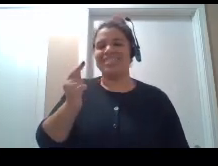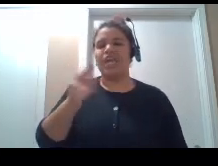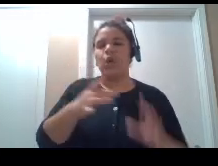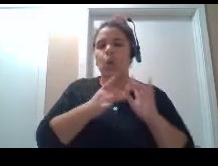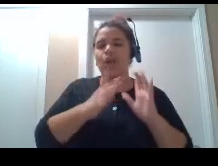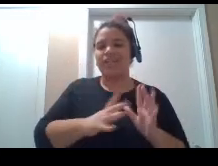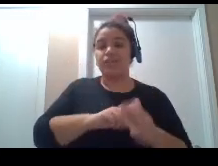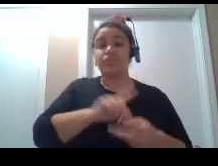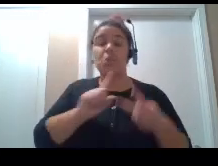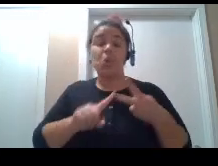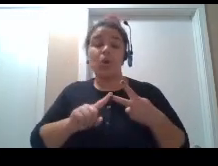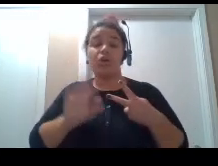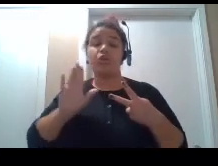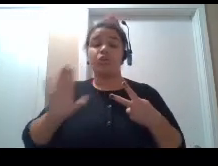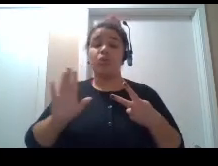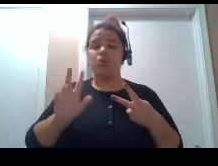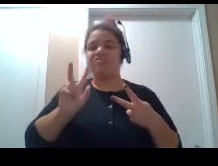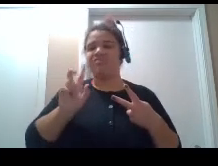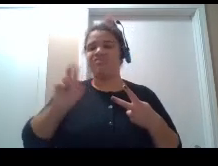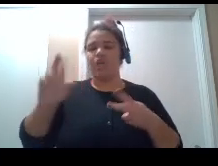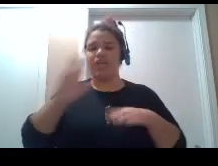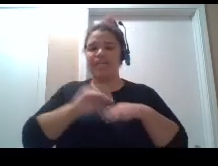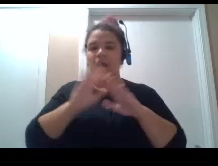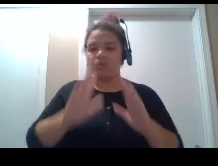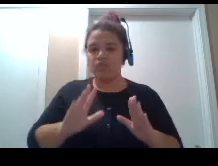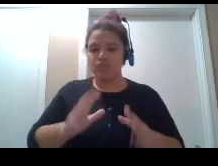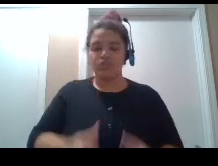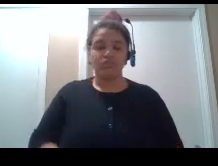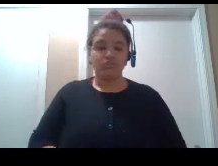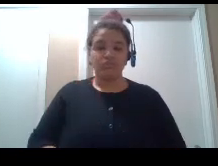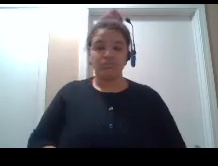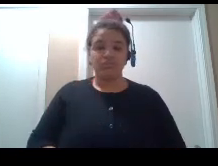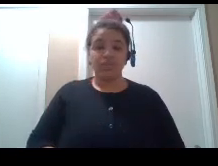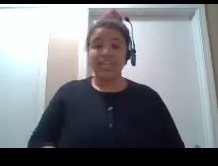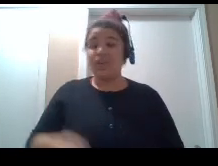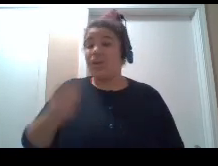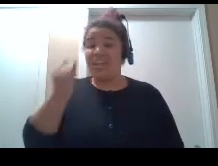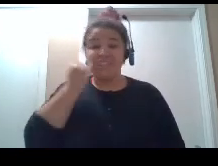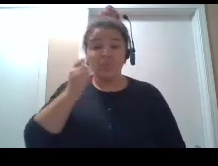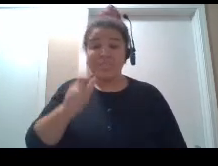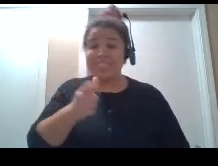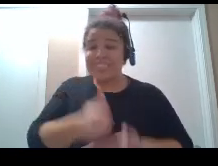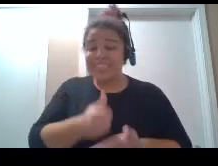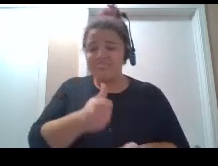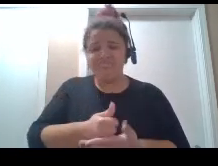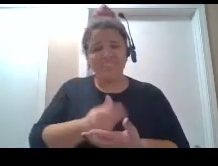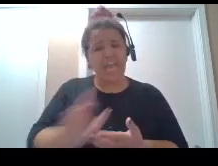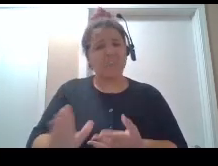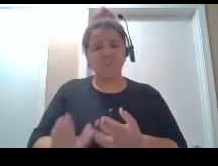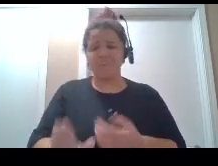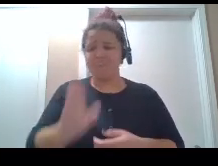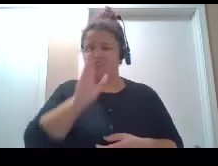any technical questions, or need further assistance, please do not hesitate to reach out to me directly. I